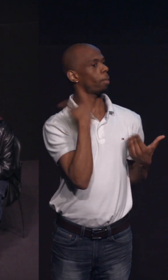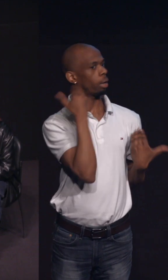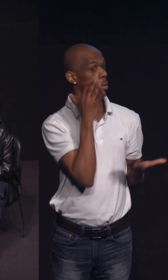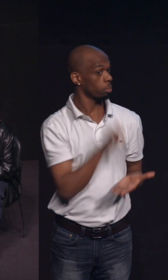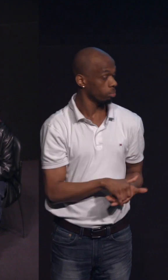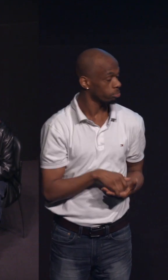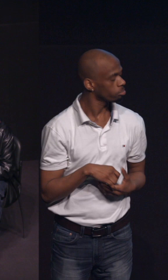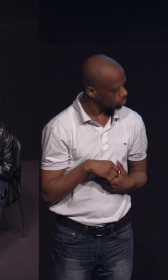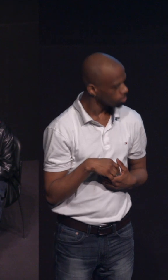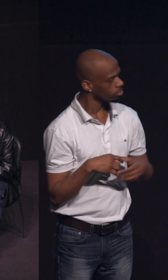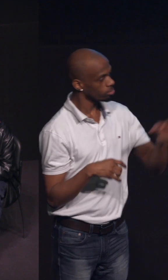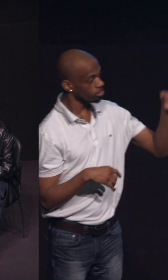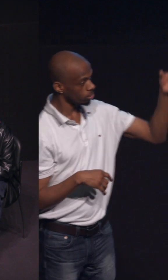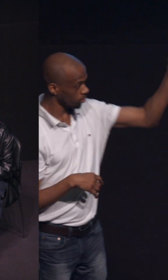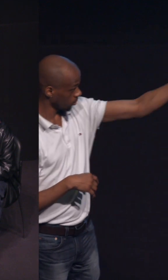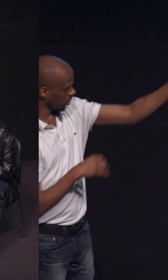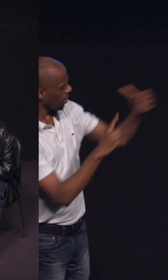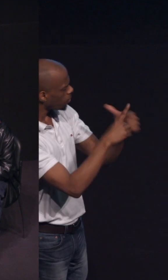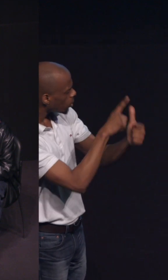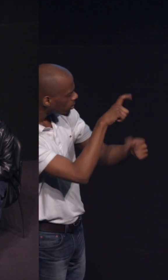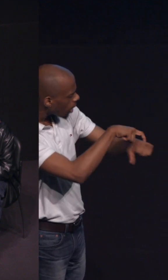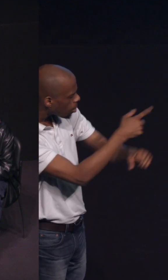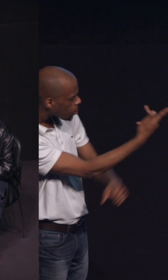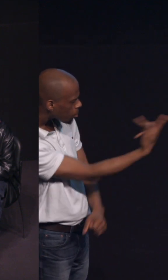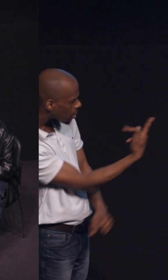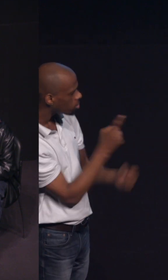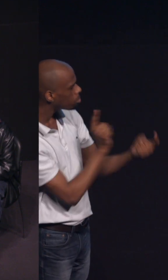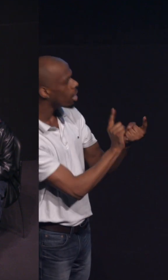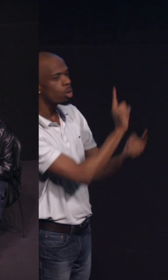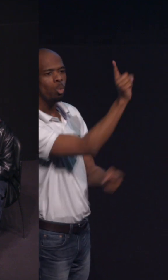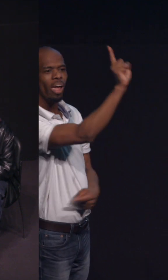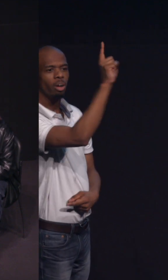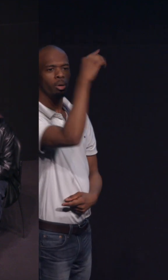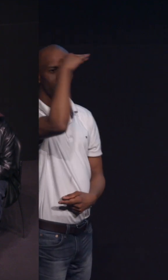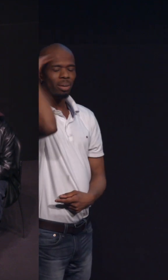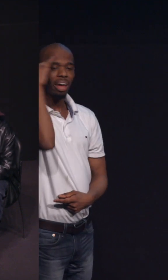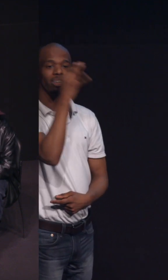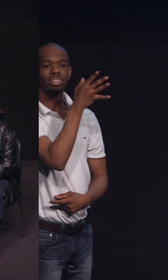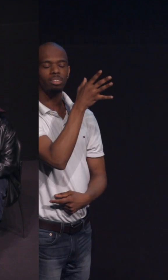the first time I met you was at Freedom Farmers' Market, a Black-run, Black-owned farmers' market,